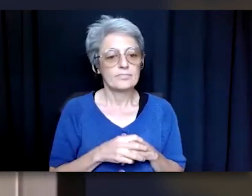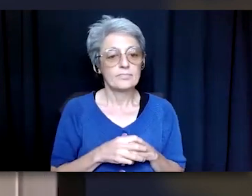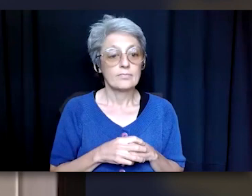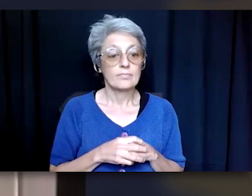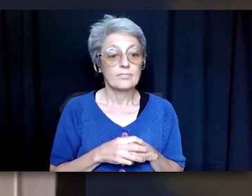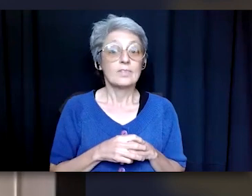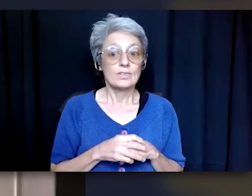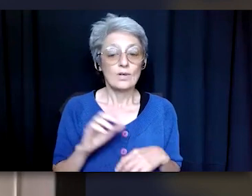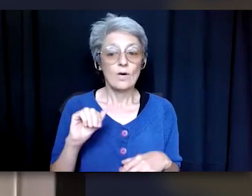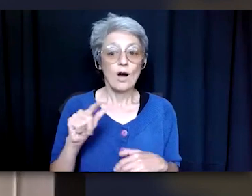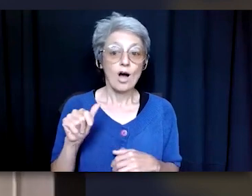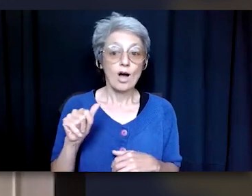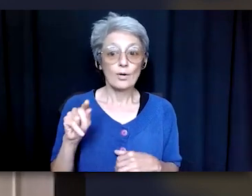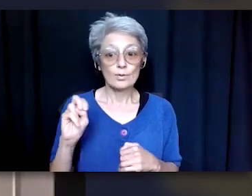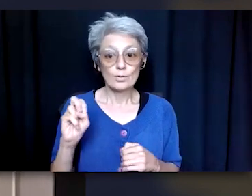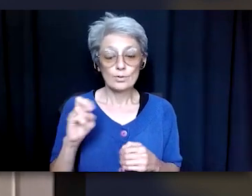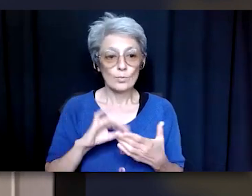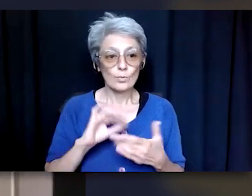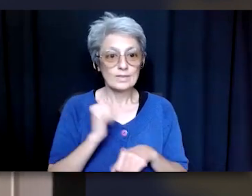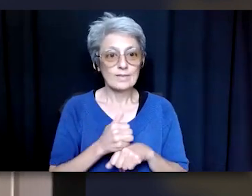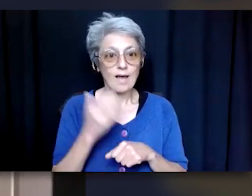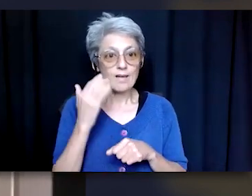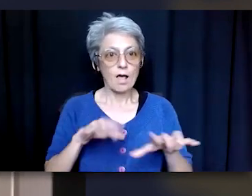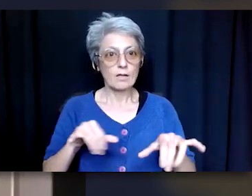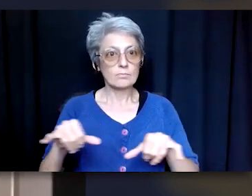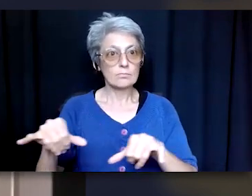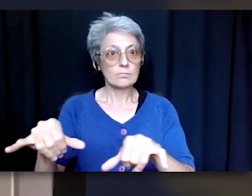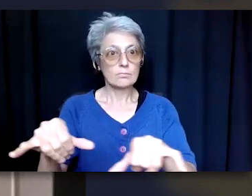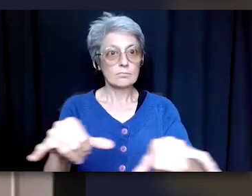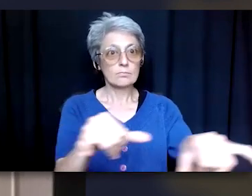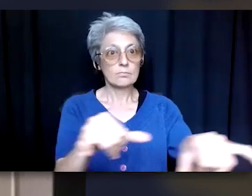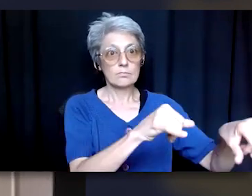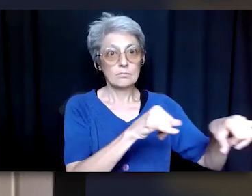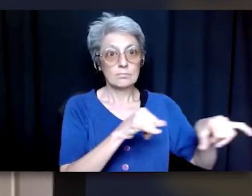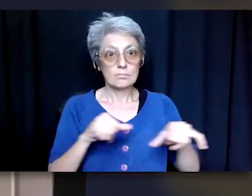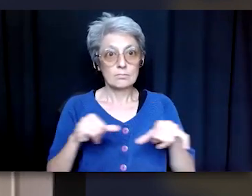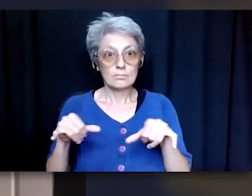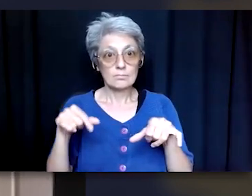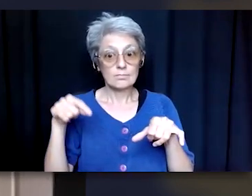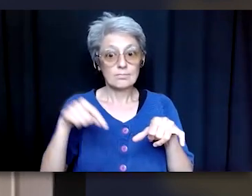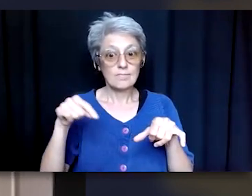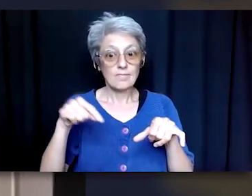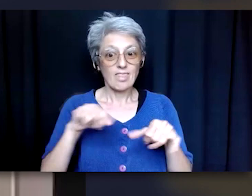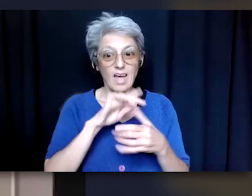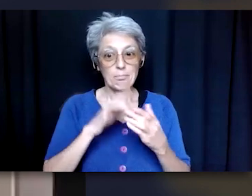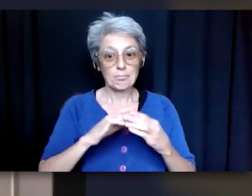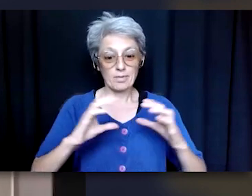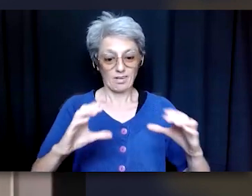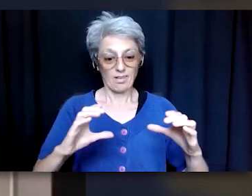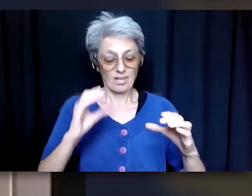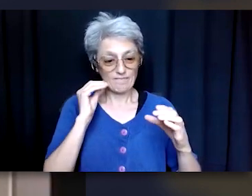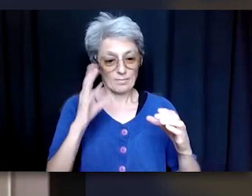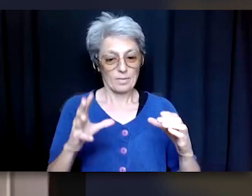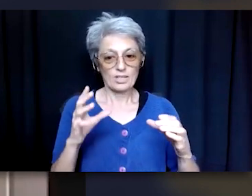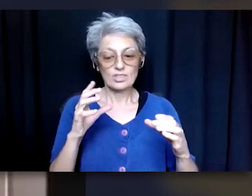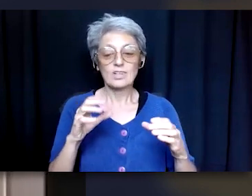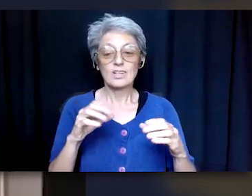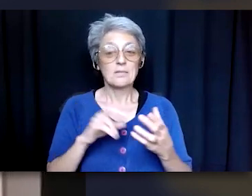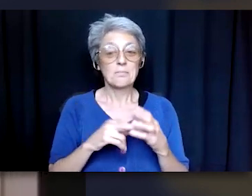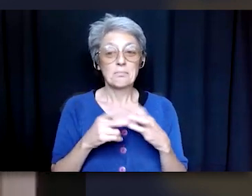to these pleasant outputs, we are also baking in all kinds of biases about whose knowledge counts,